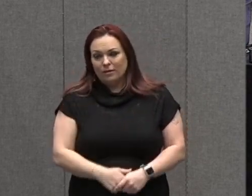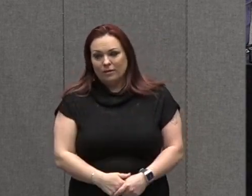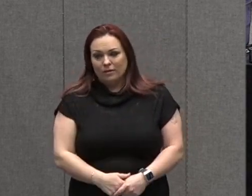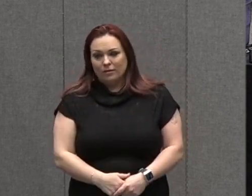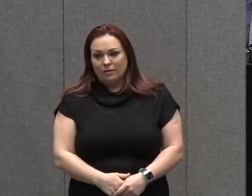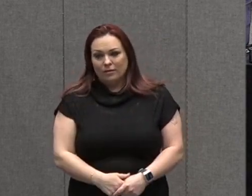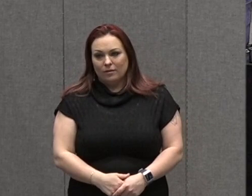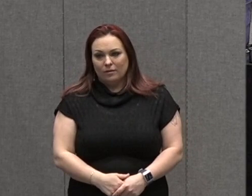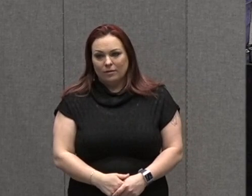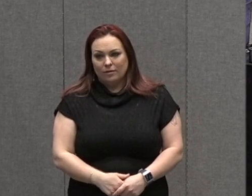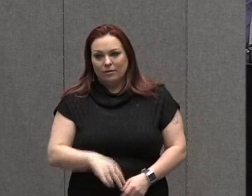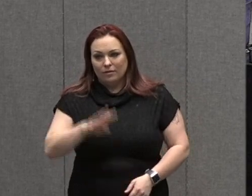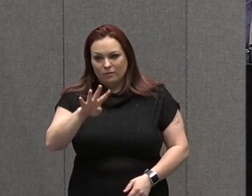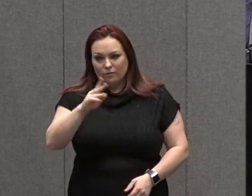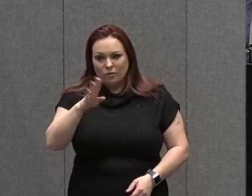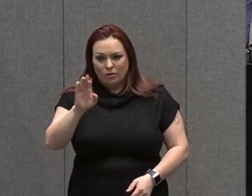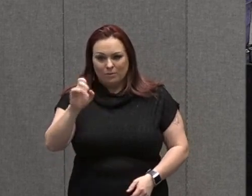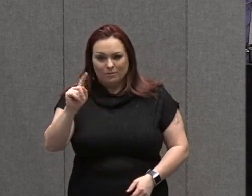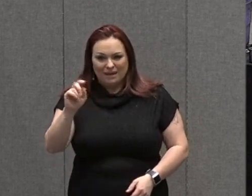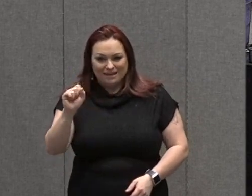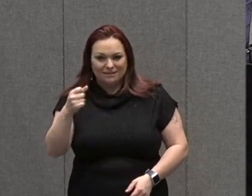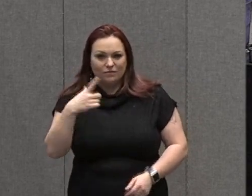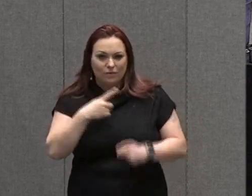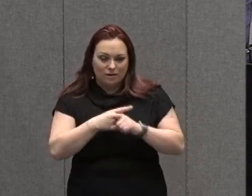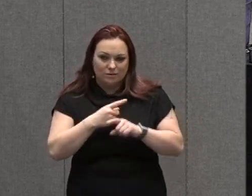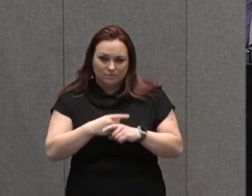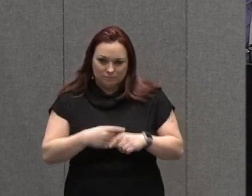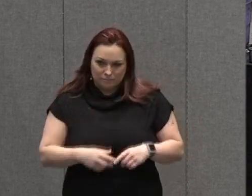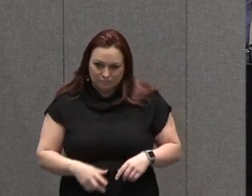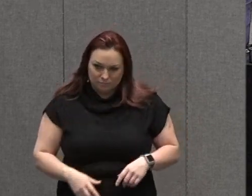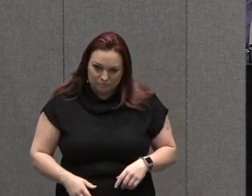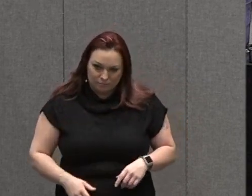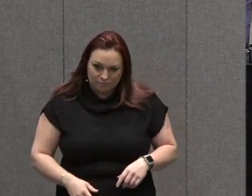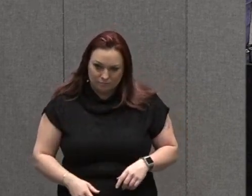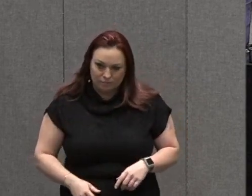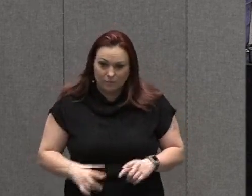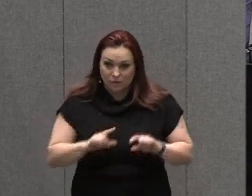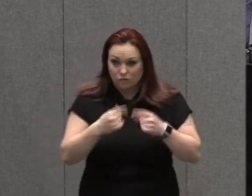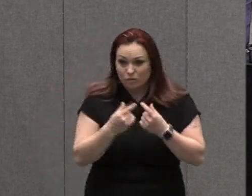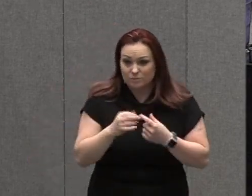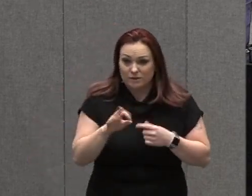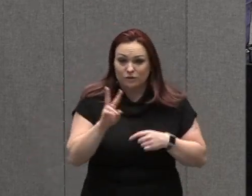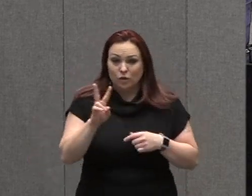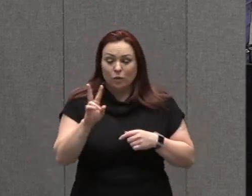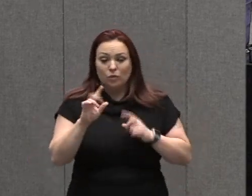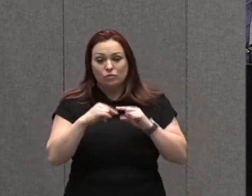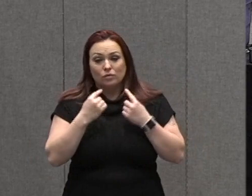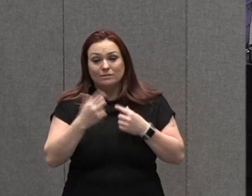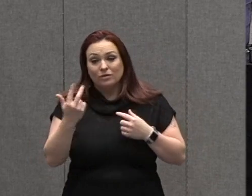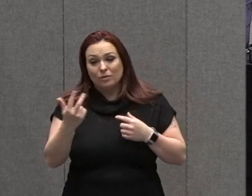Cause we're doing kind of four beats groups- Yeah they're on the same pattern yes. We can do groups of two, we could do groups of three, we could do groups of six,